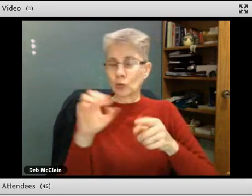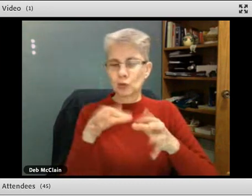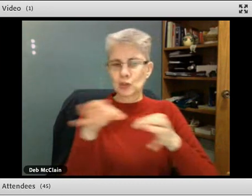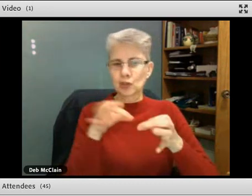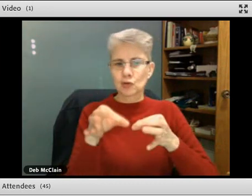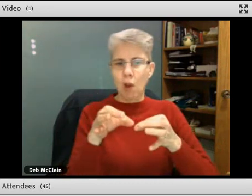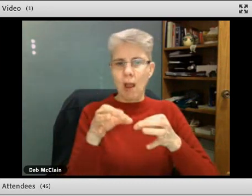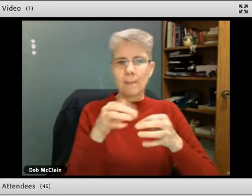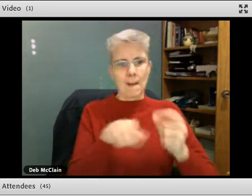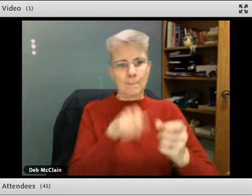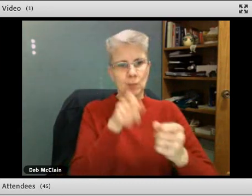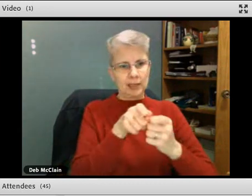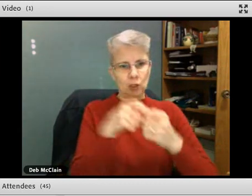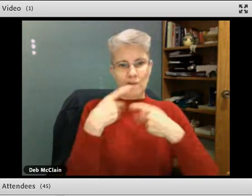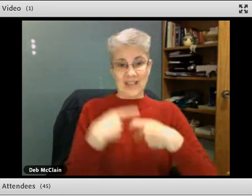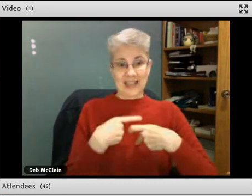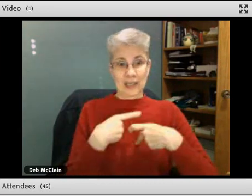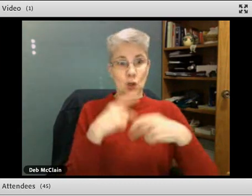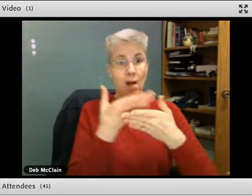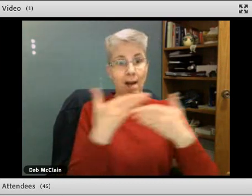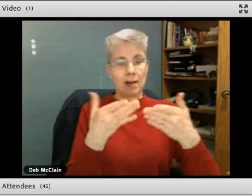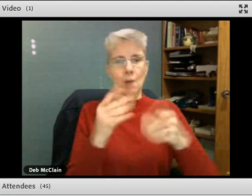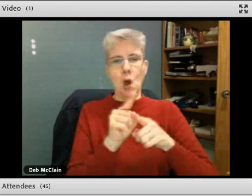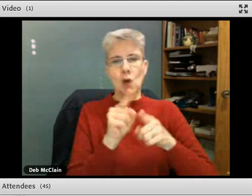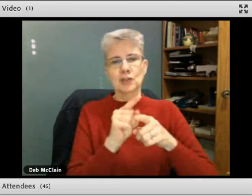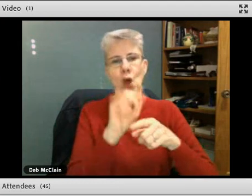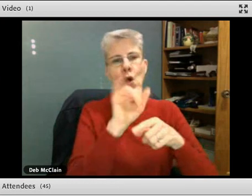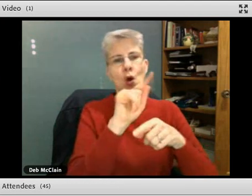It can also use text and code to describe a virtual item.